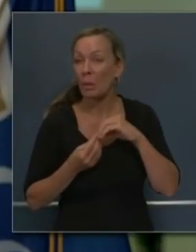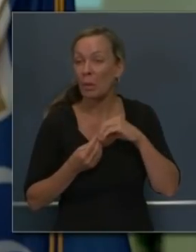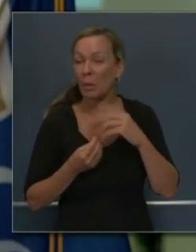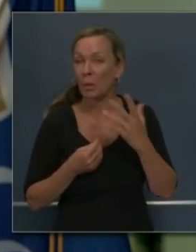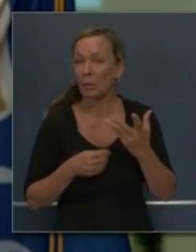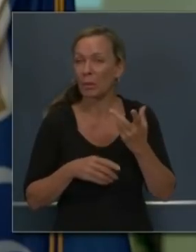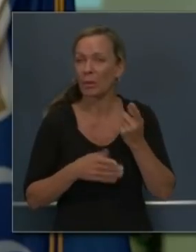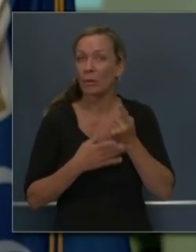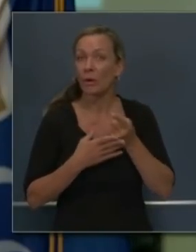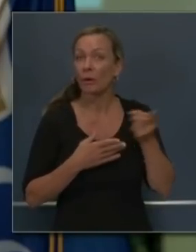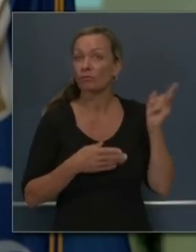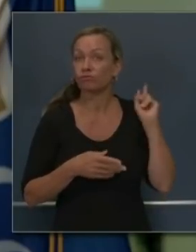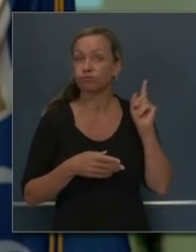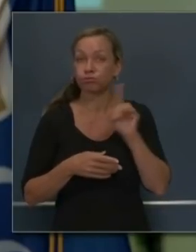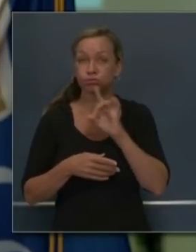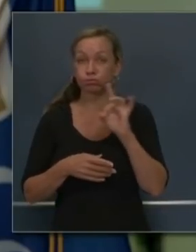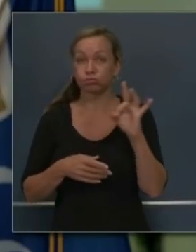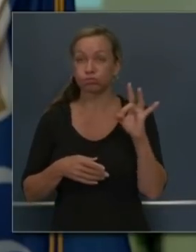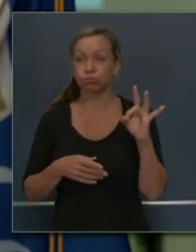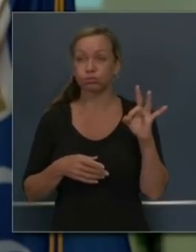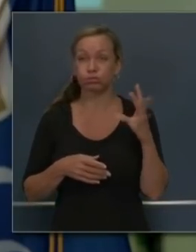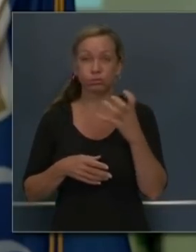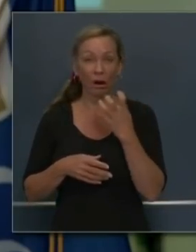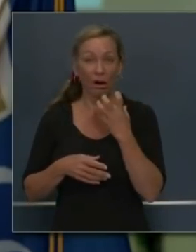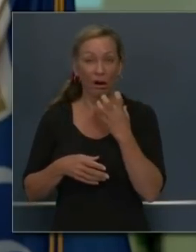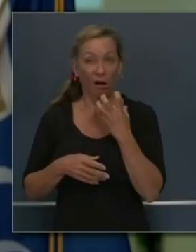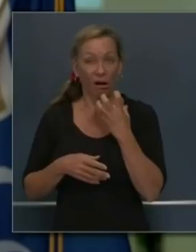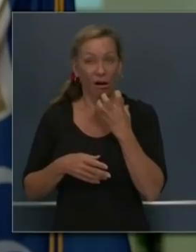AND LARGE, THE WEATHER SYSTEM OVER THE COURSE OF THE NEXT